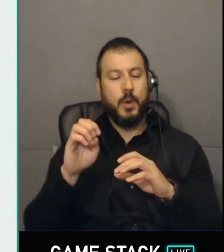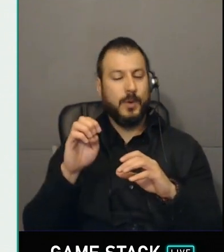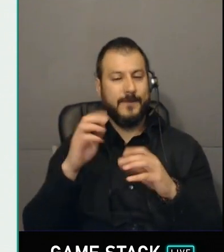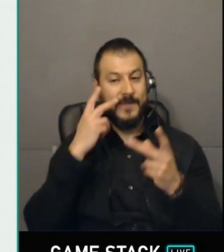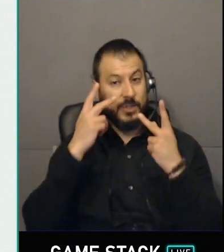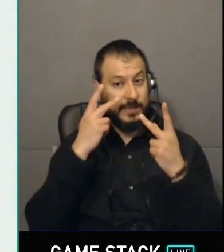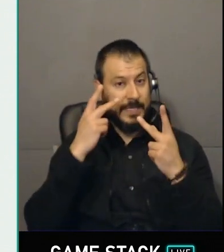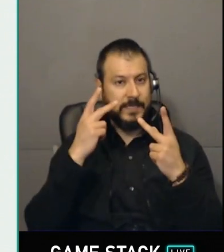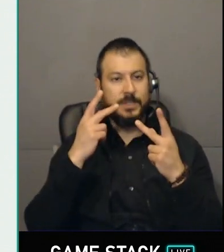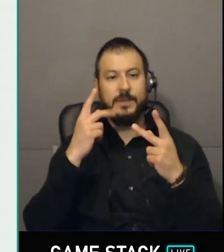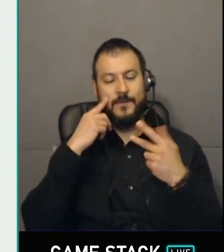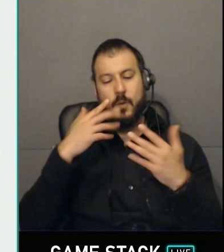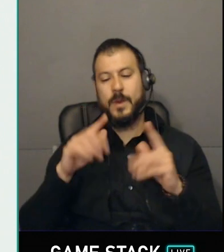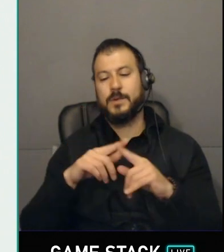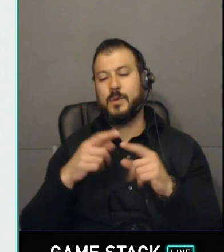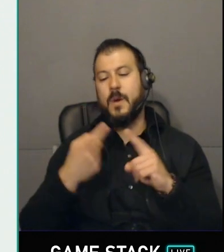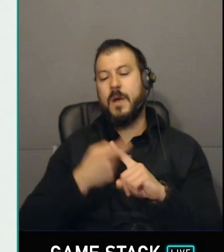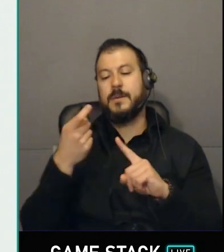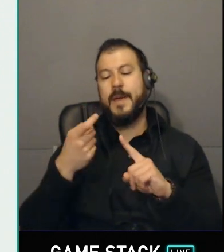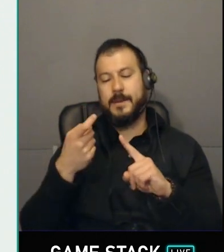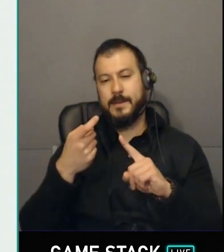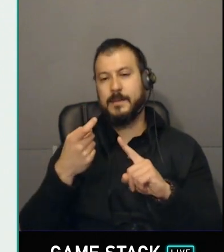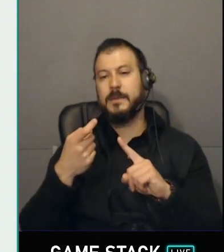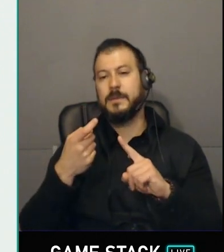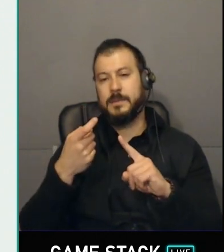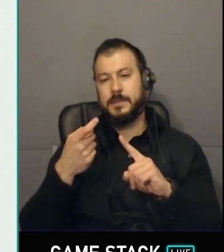to automatically do the visual display.